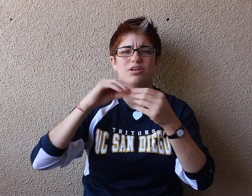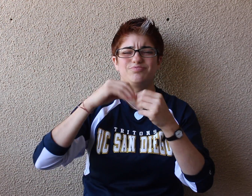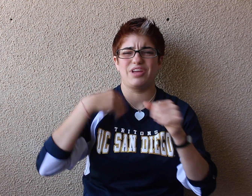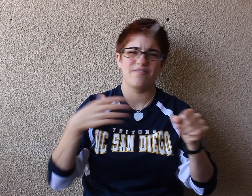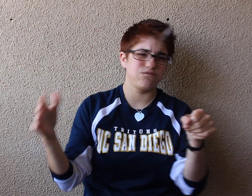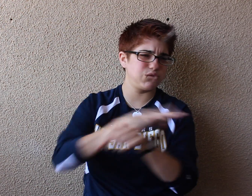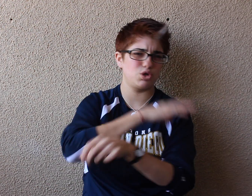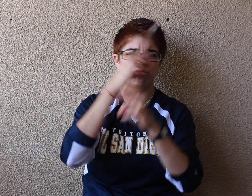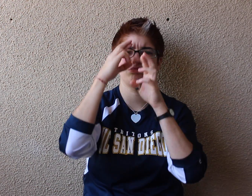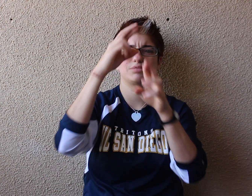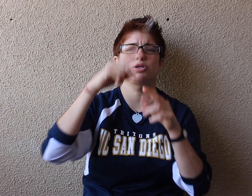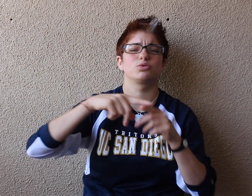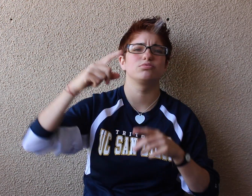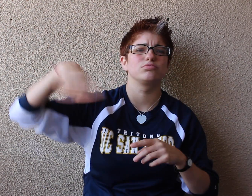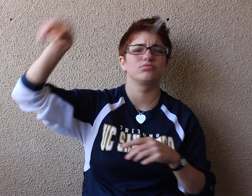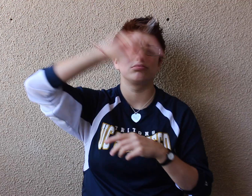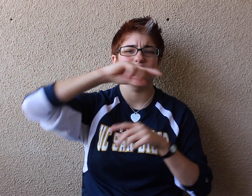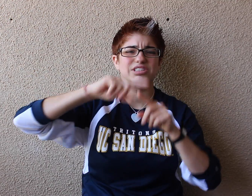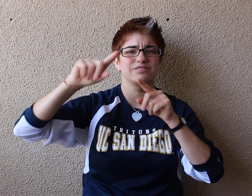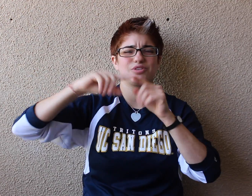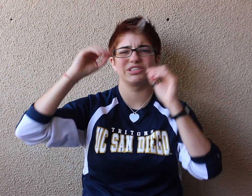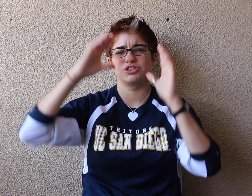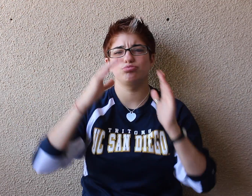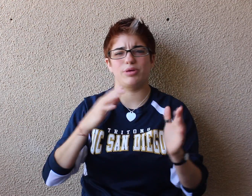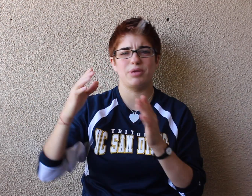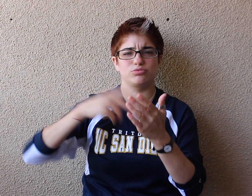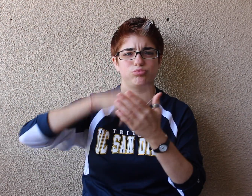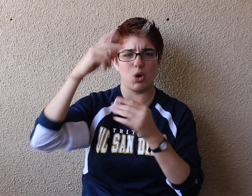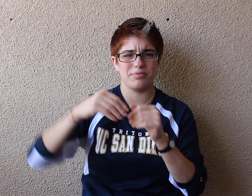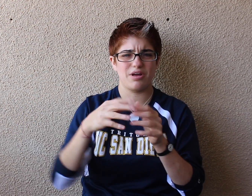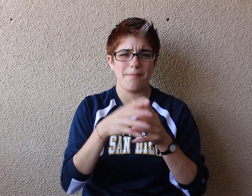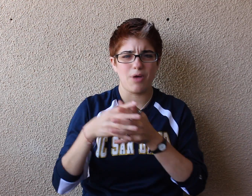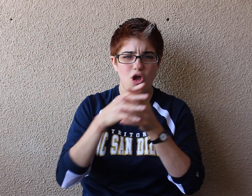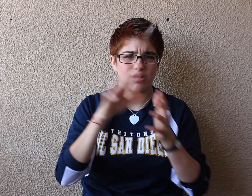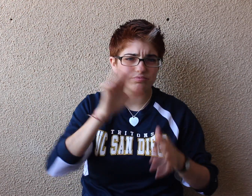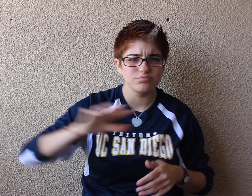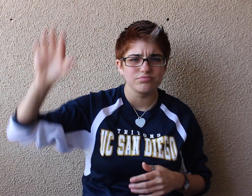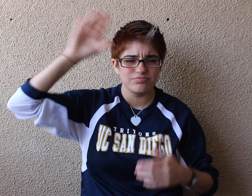I wanted to say that I have full respect to any other teaching preparation programs in America.